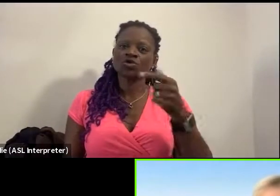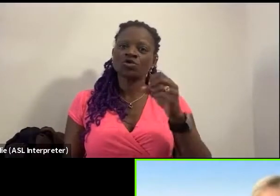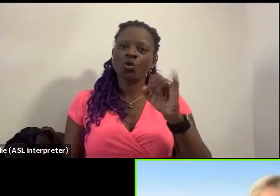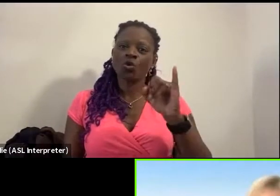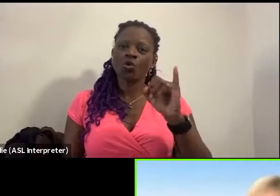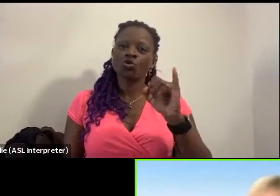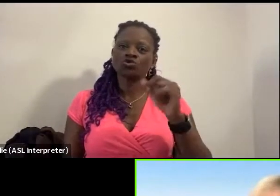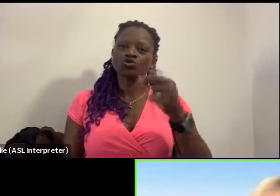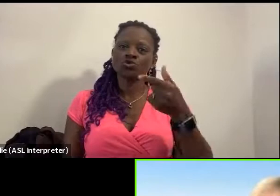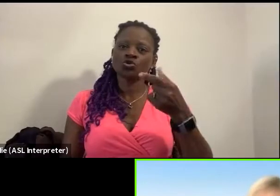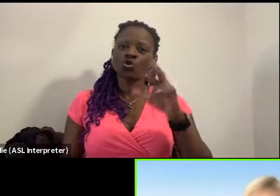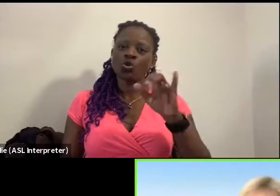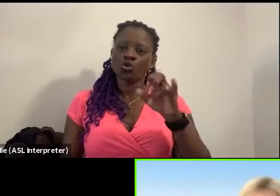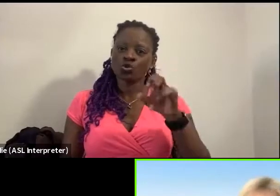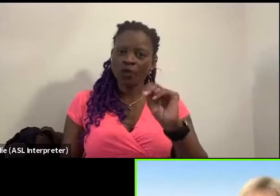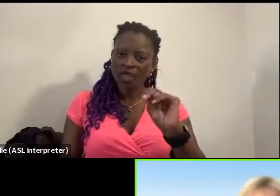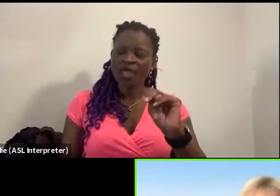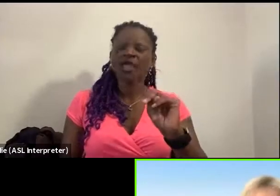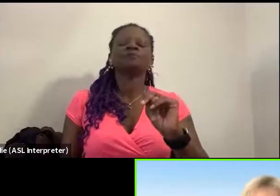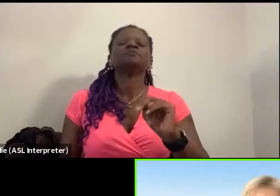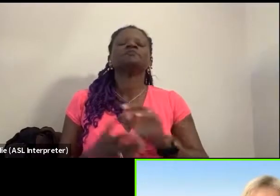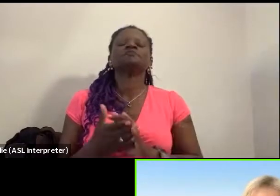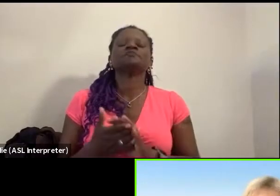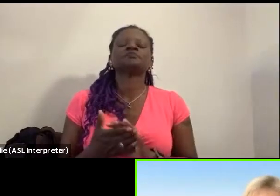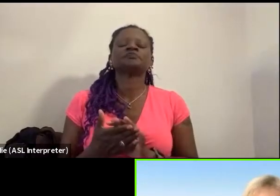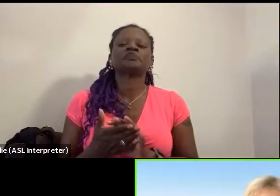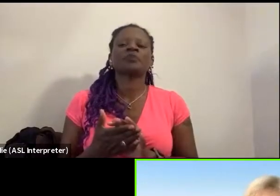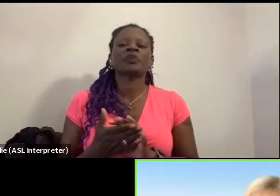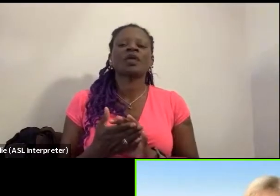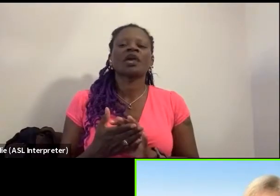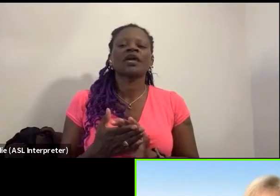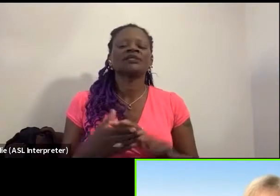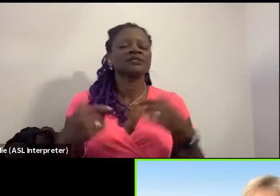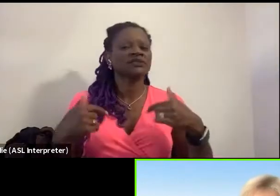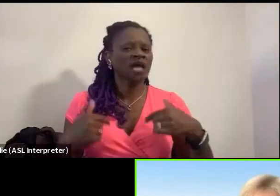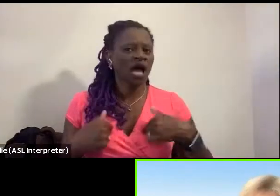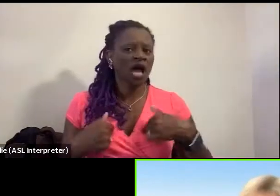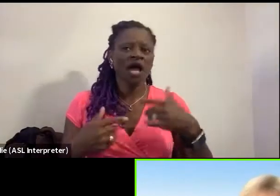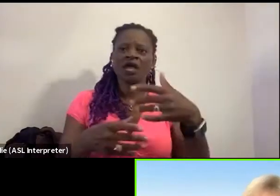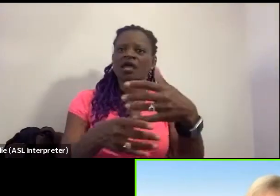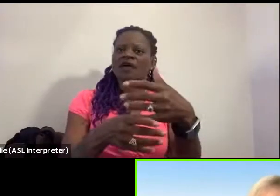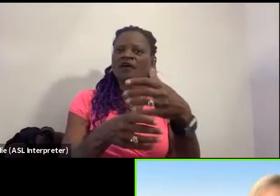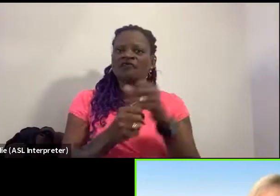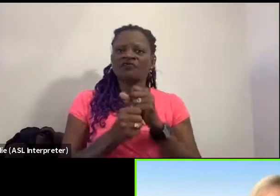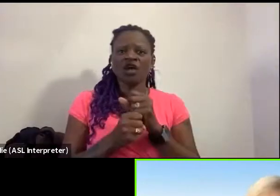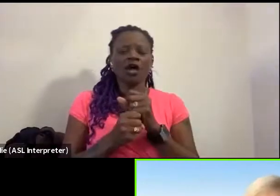primarily in eastern Santa Rosa, and I've received two doses of the